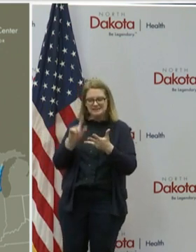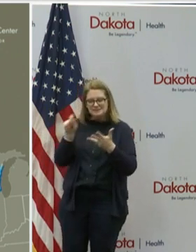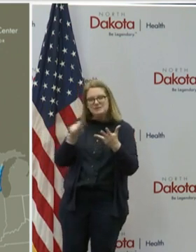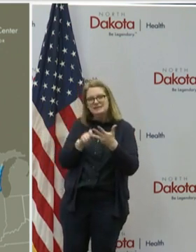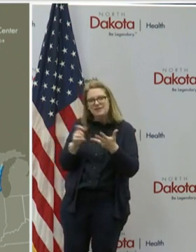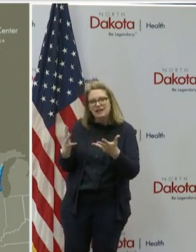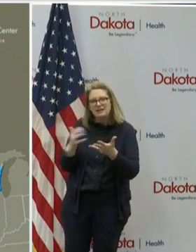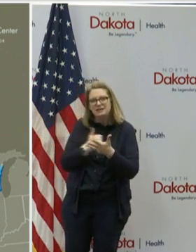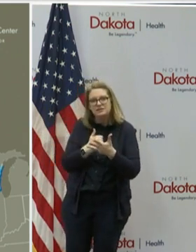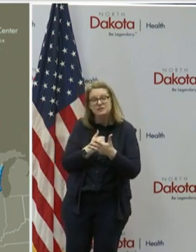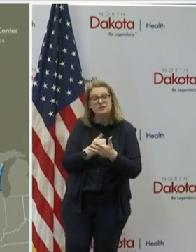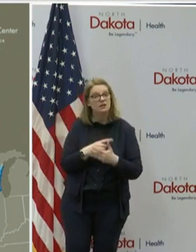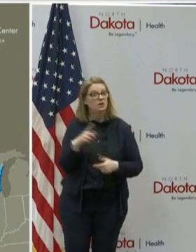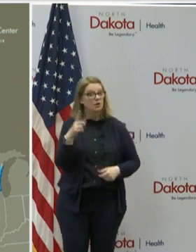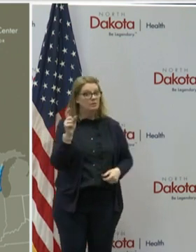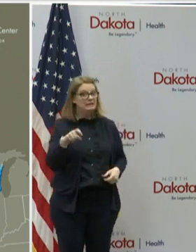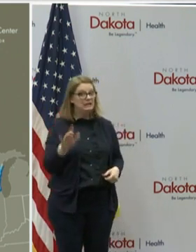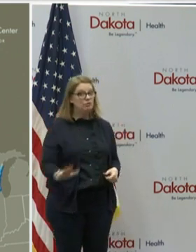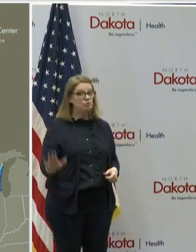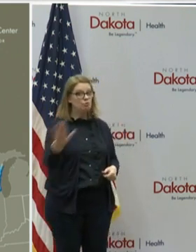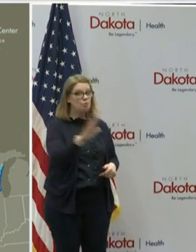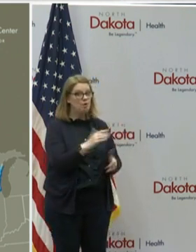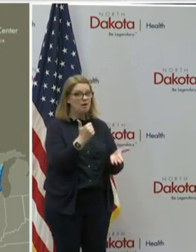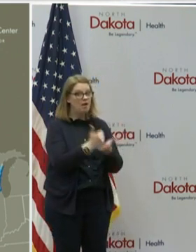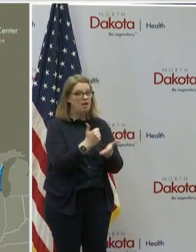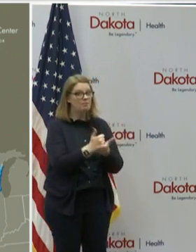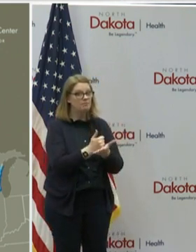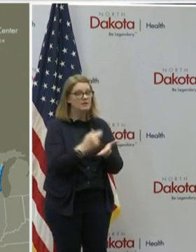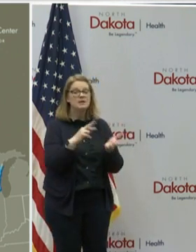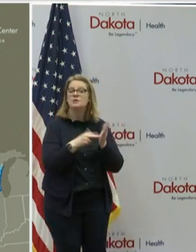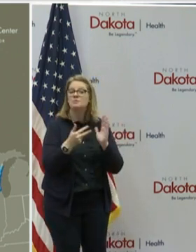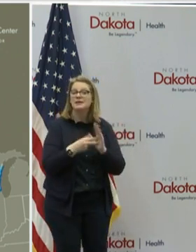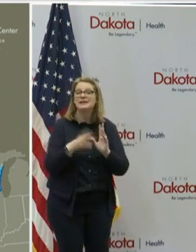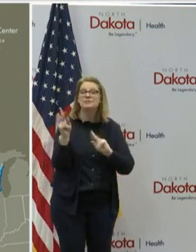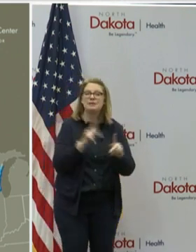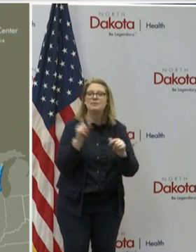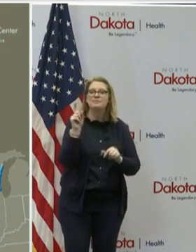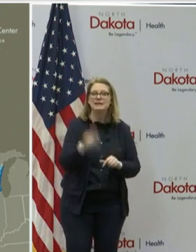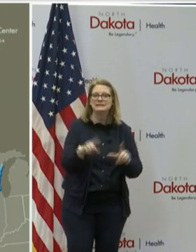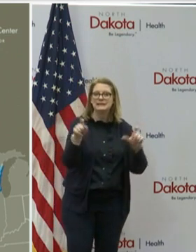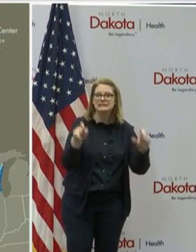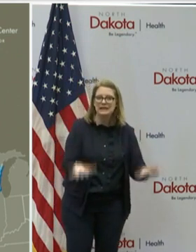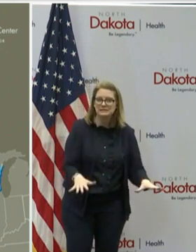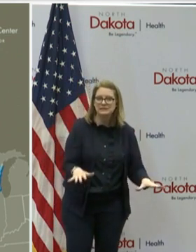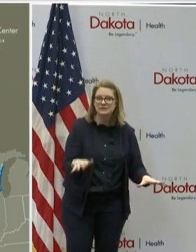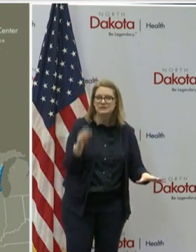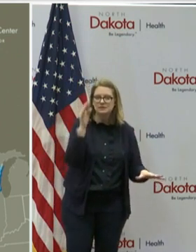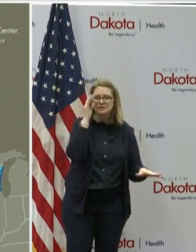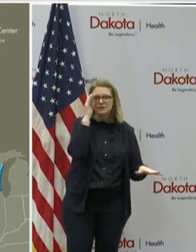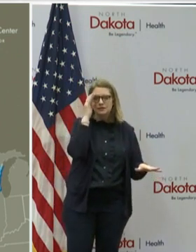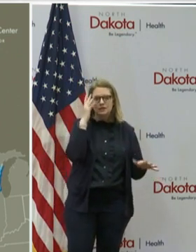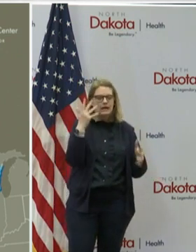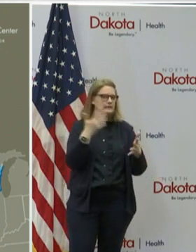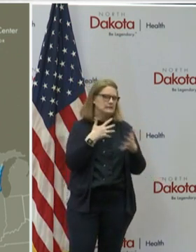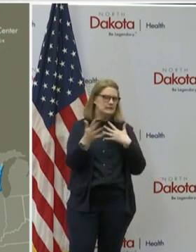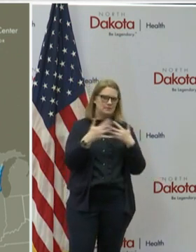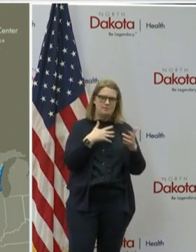KEEPING THE EQUIPMENT RUNNING 24 HOURS A DAY, THE PERSONNEL AND DOING OUTBOUND TARGETED COLLECTION.